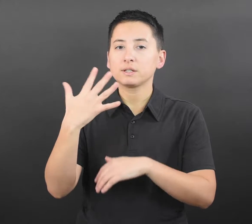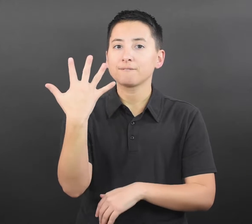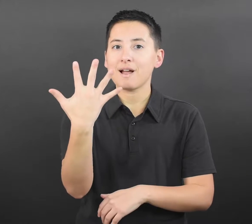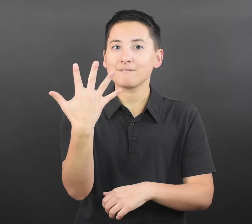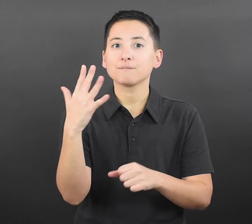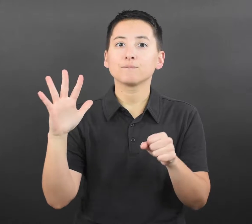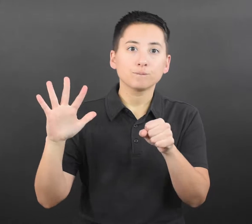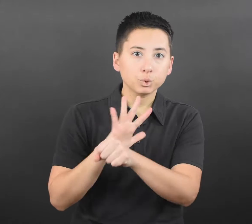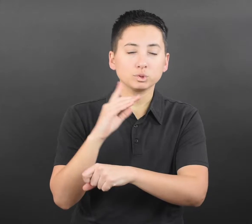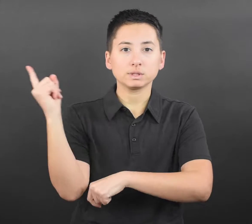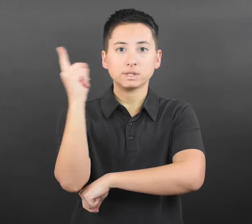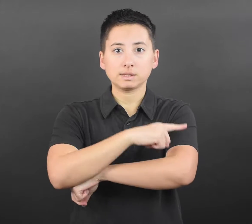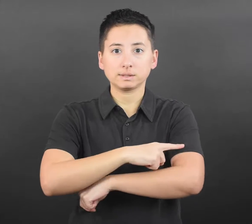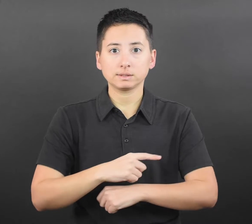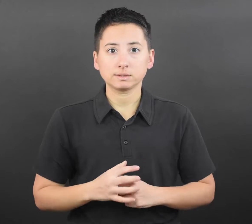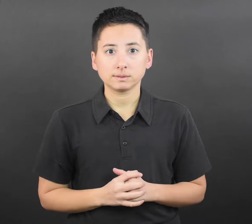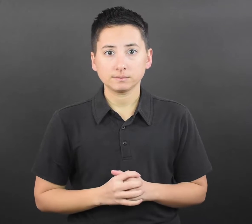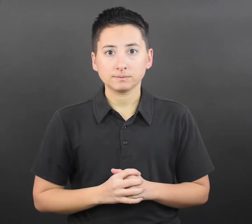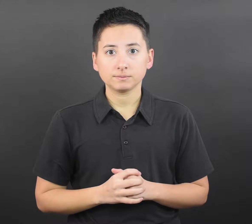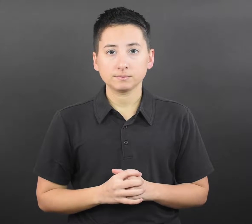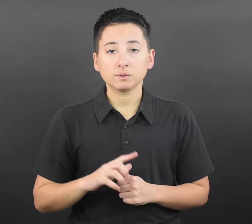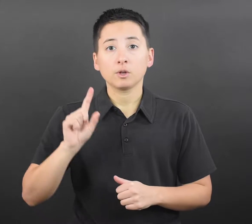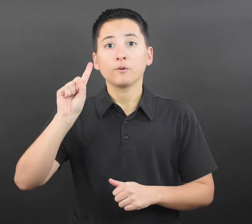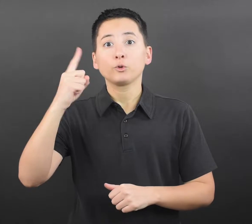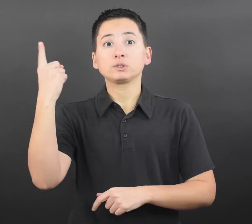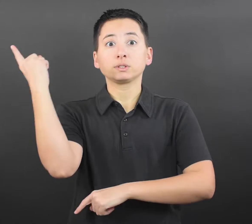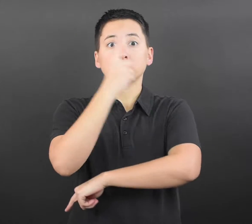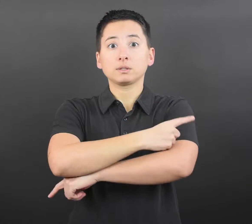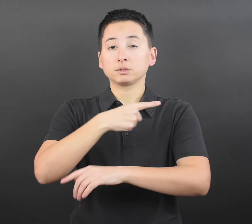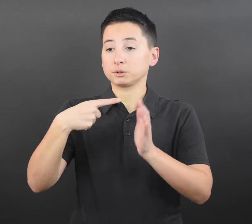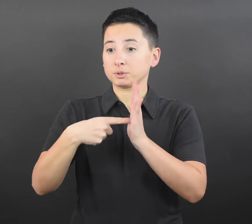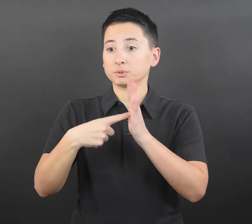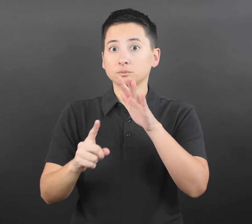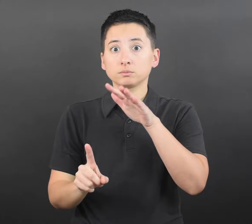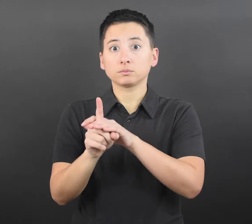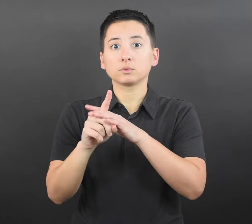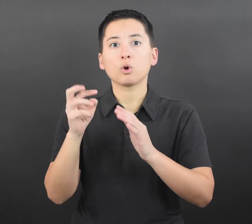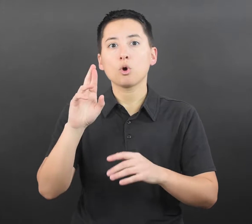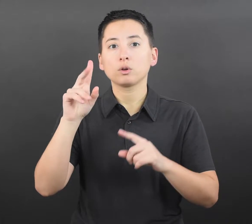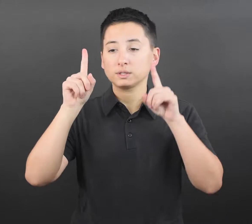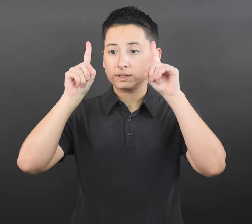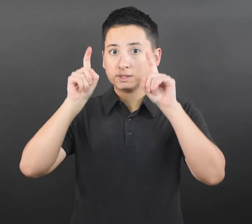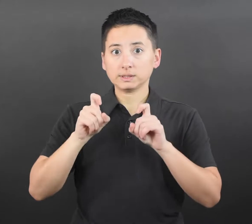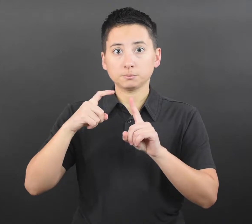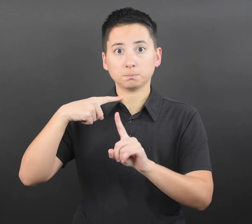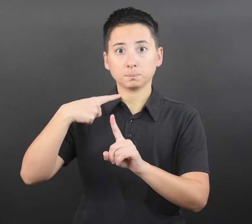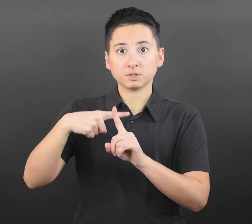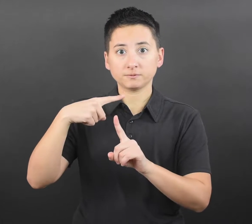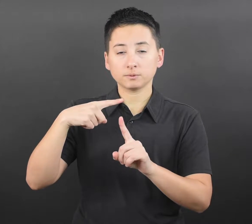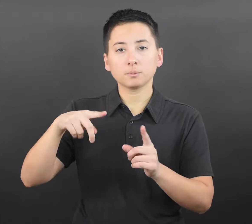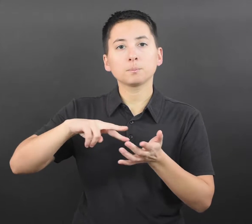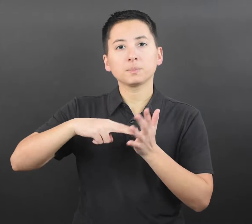or whether or not they have symptoms — should isolate for at least five full days